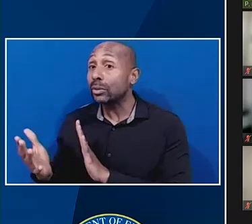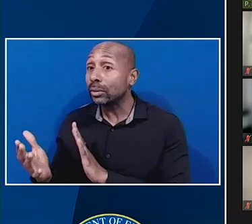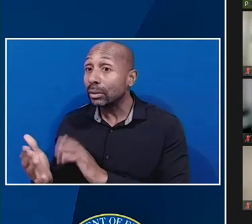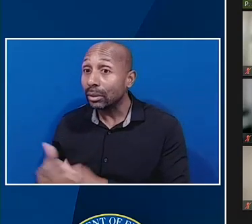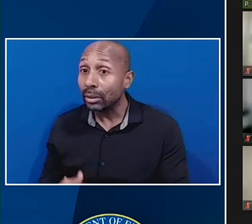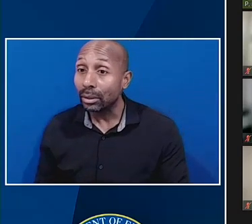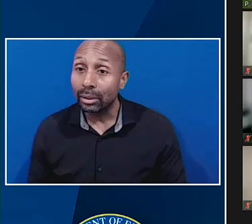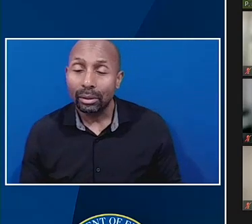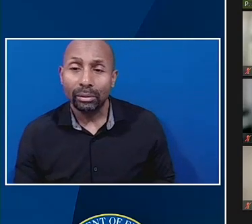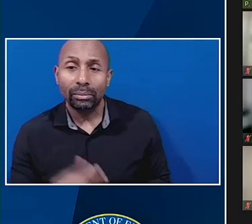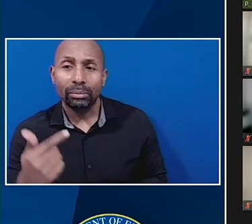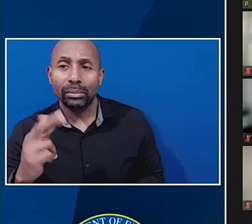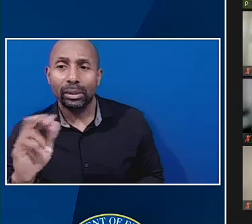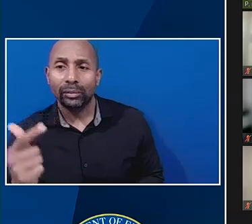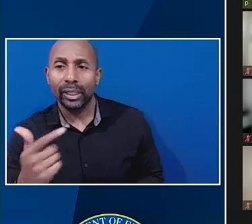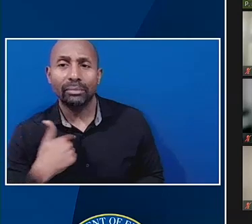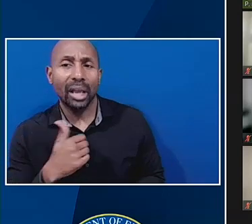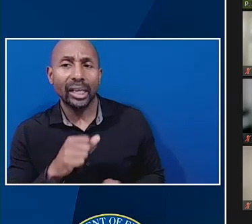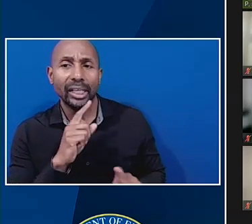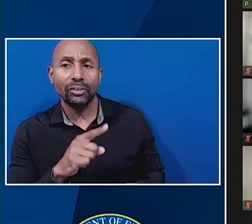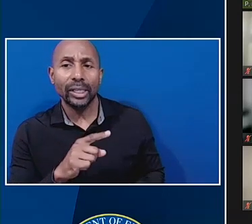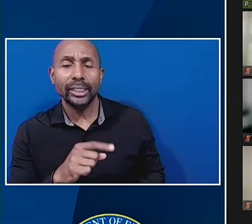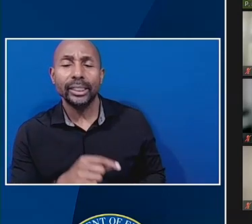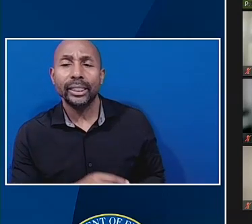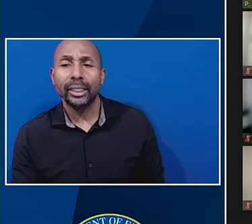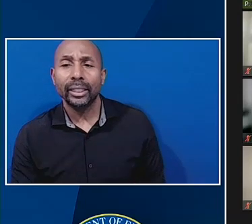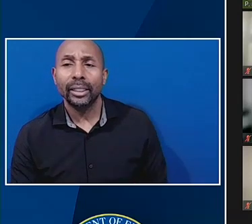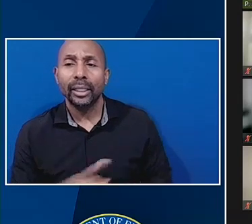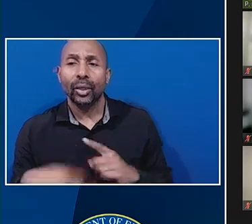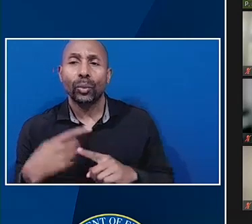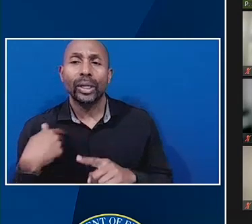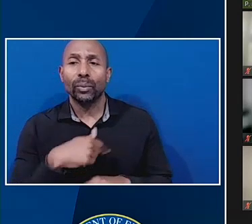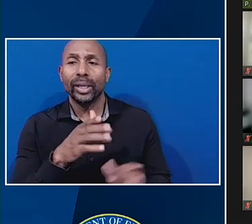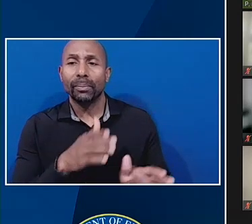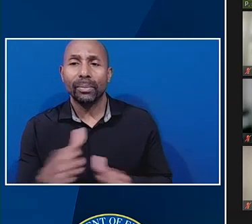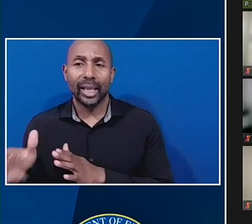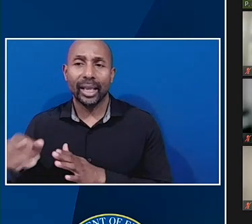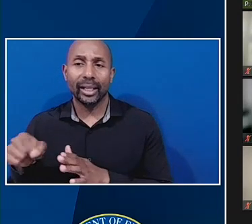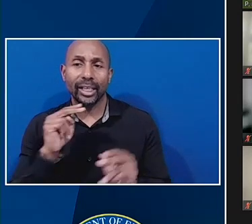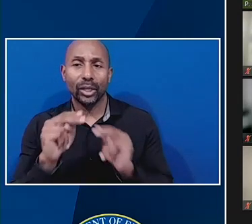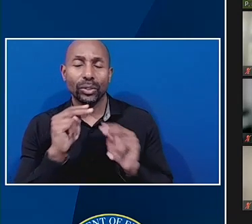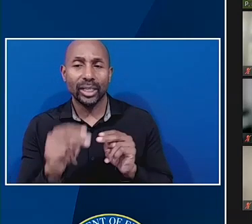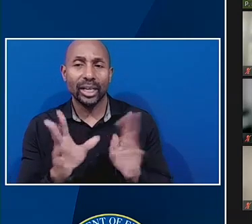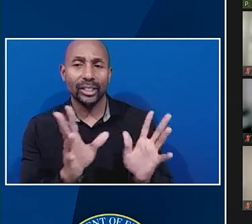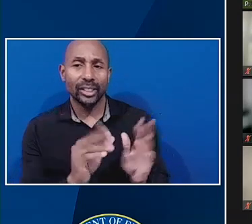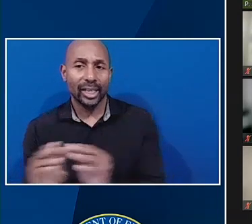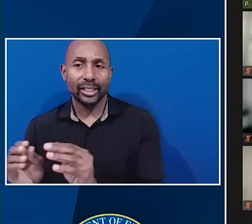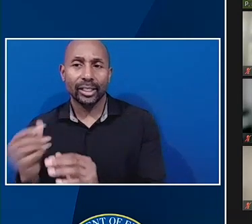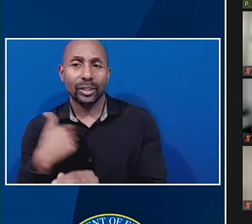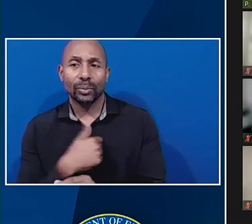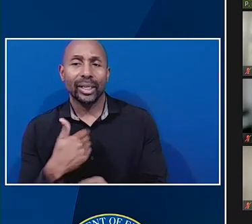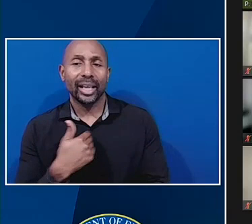When we plan these negotiating sessions, we have a couple of things we have to do.